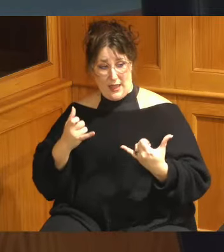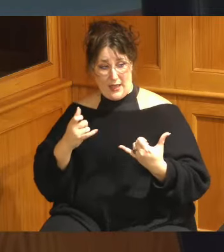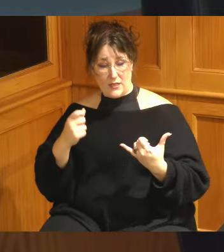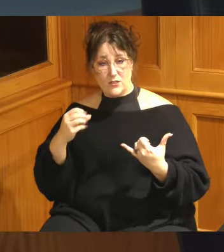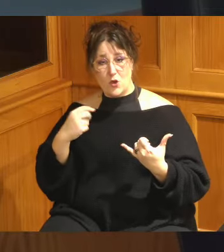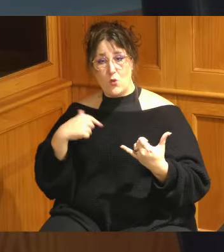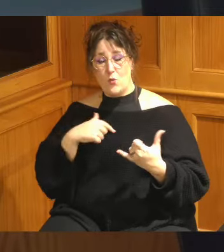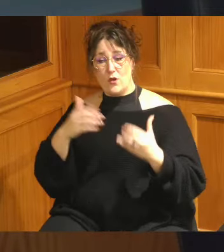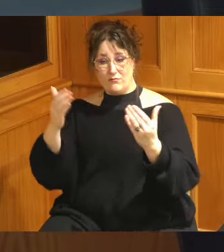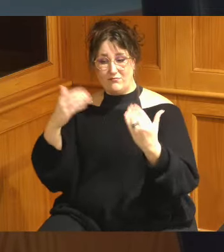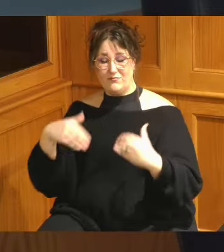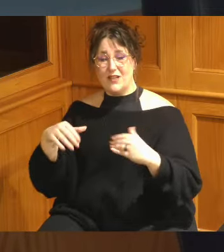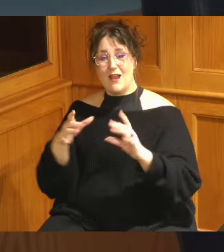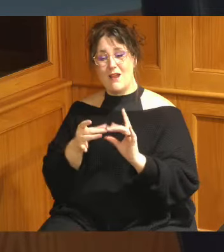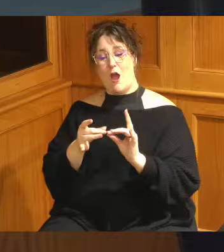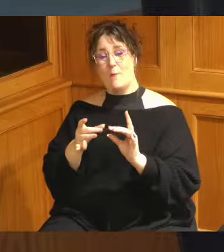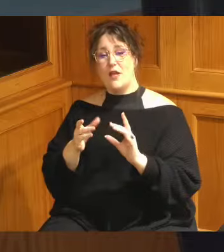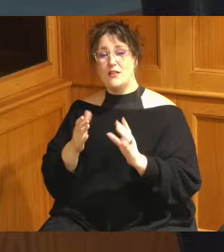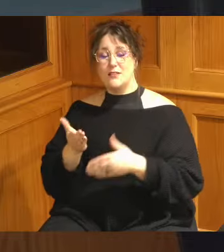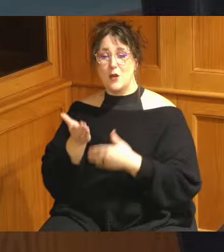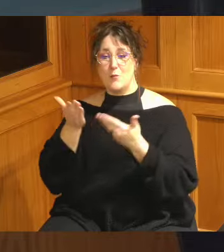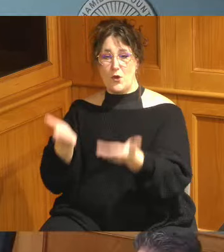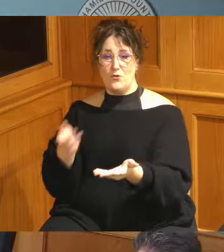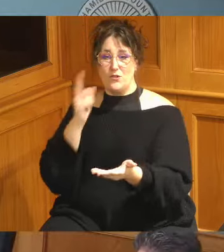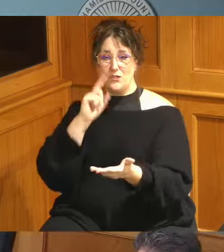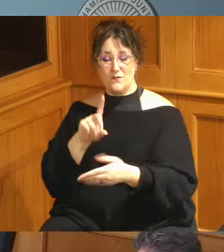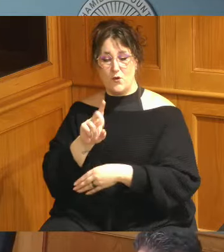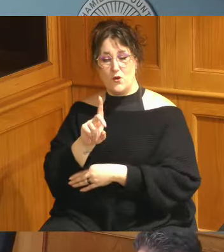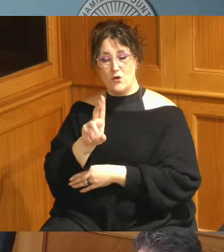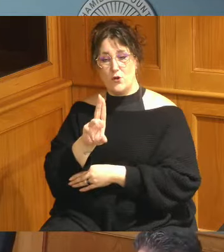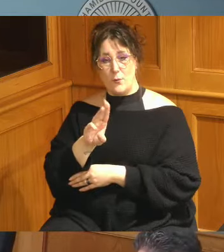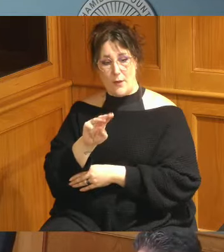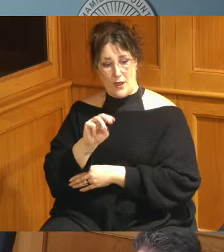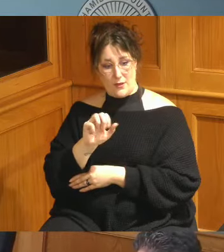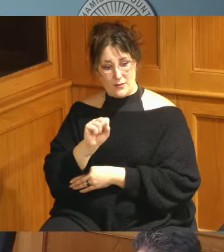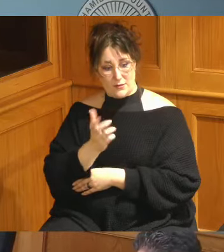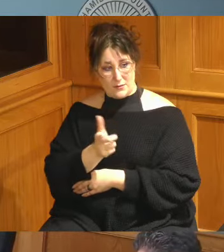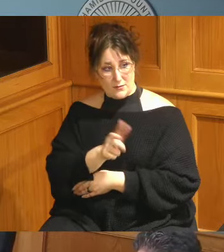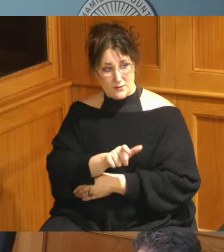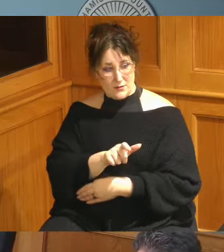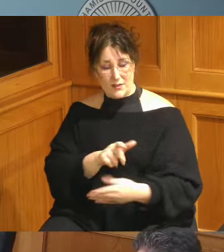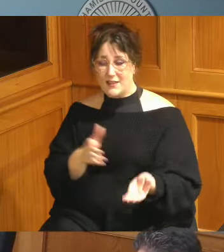on to comments and motions of the Commissioners. Commissioner Summerow Dumas. Thank you so much.